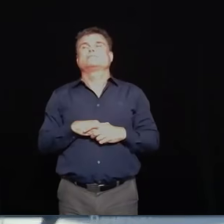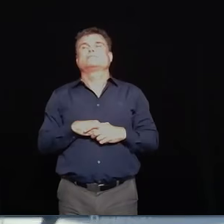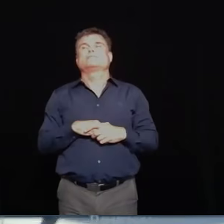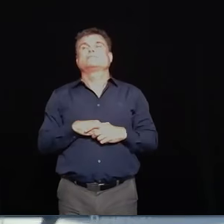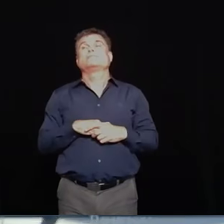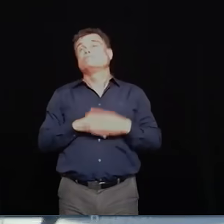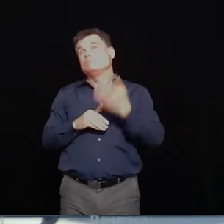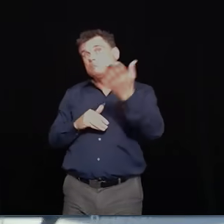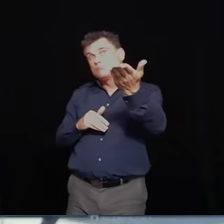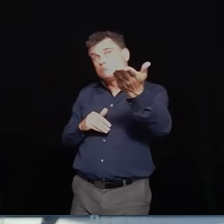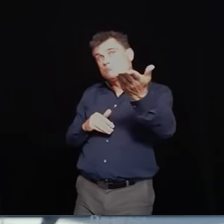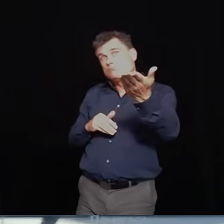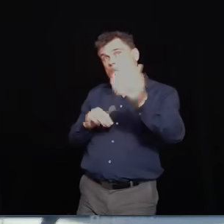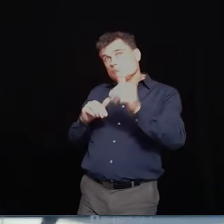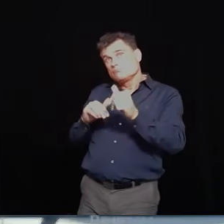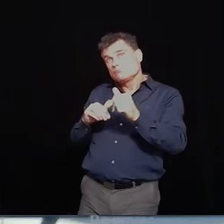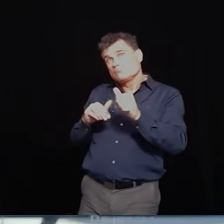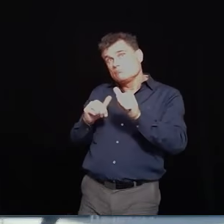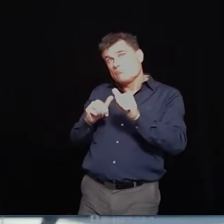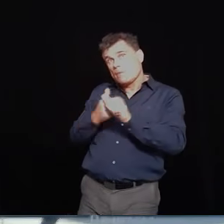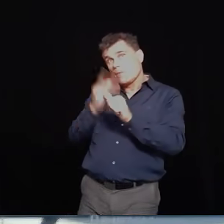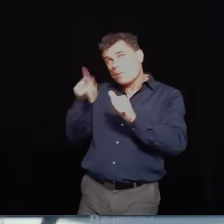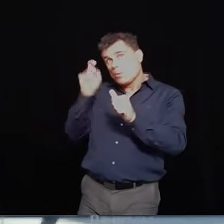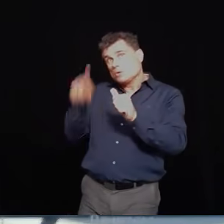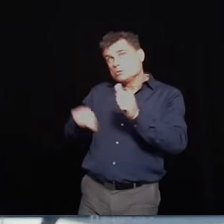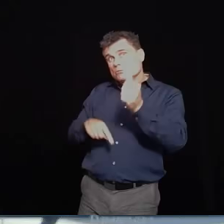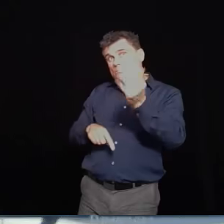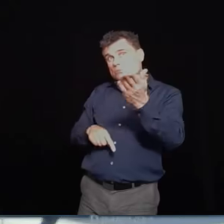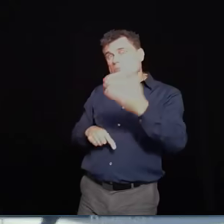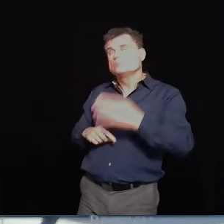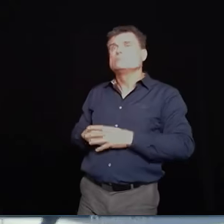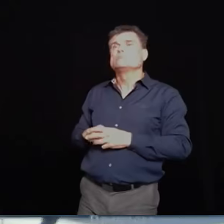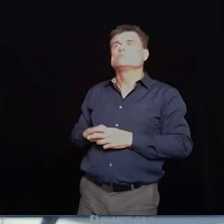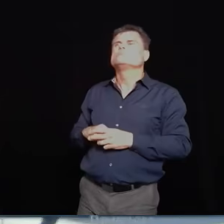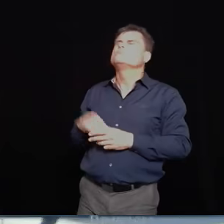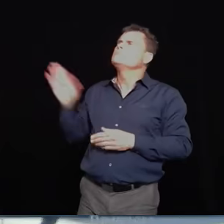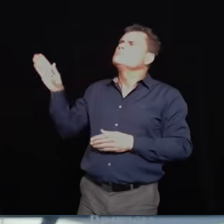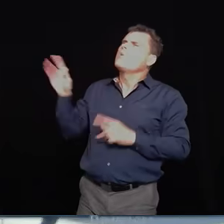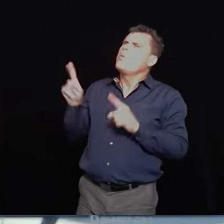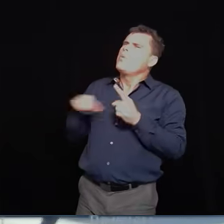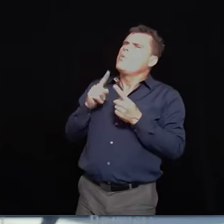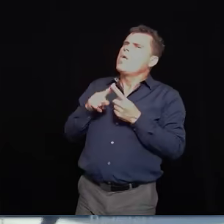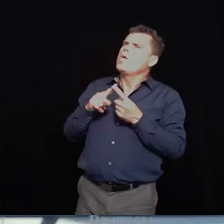We have to continue to being all land. We have to transform this new normal into